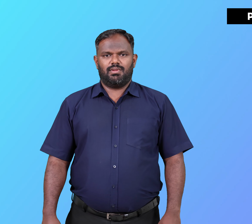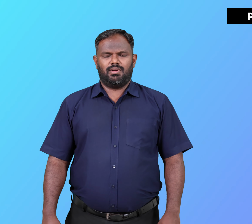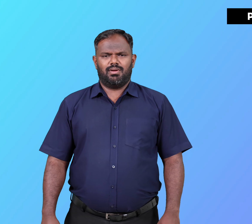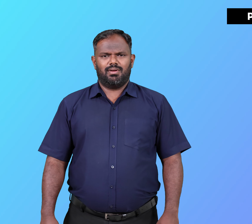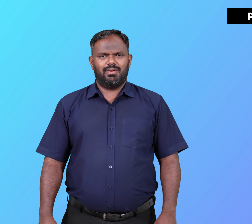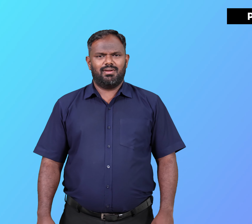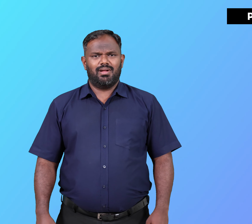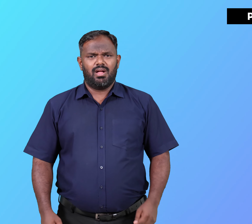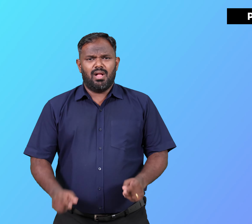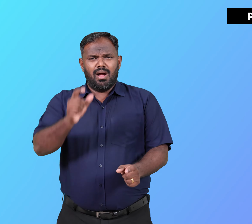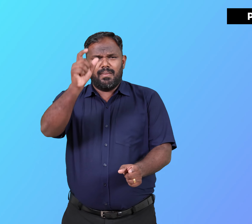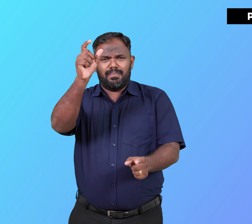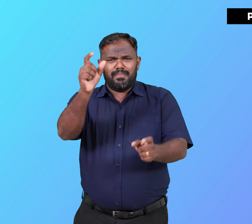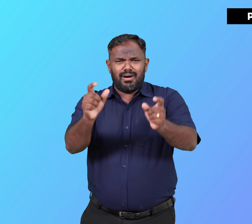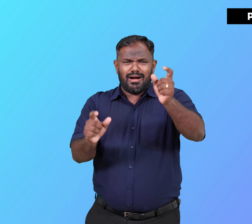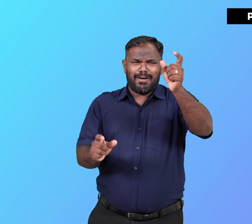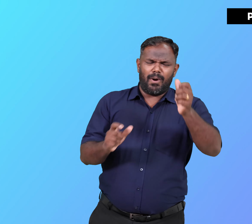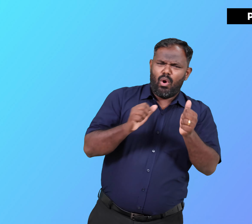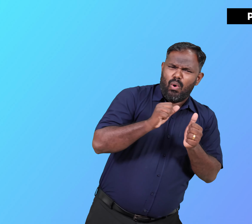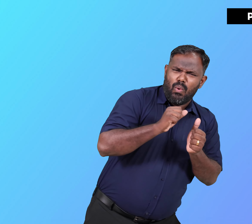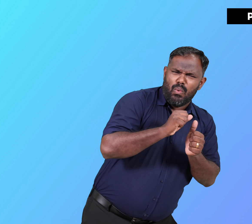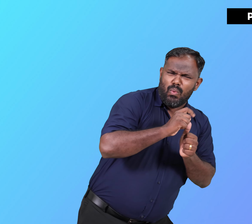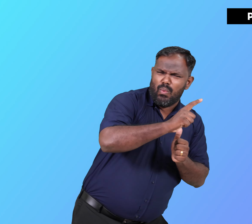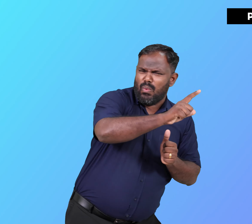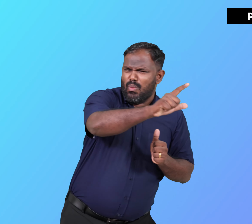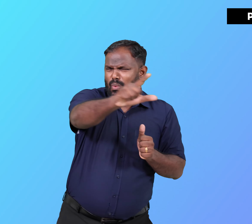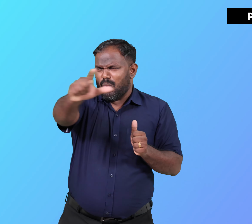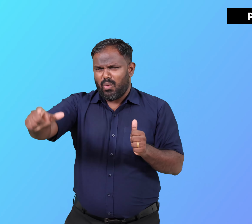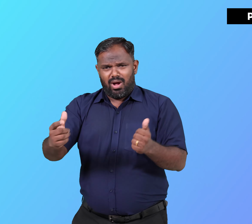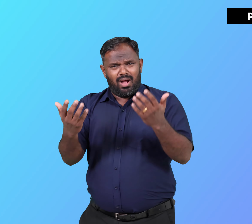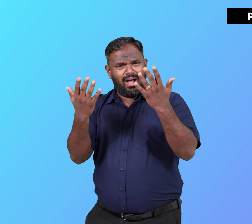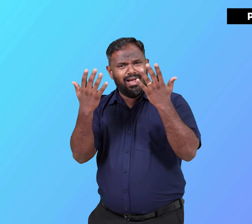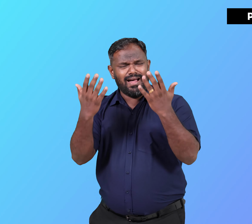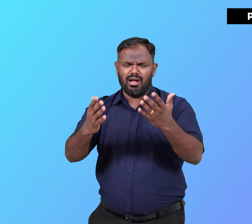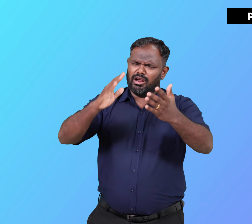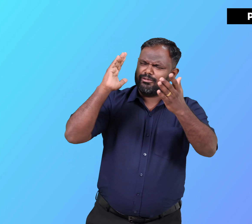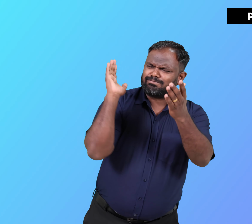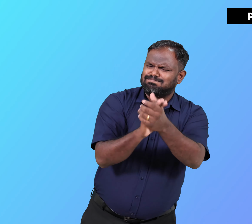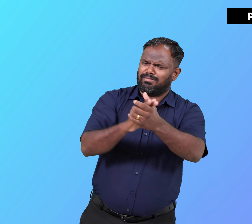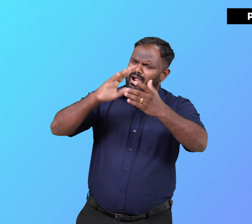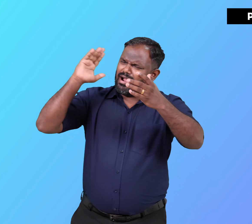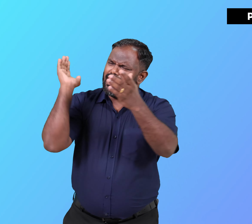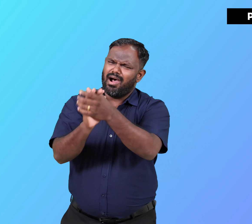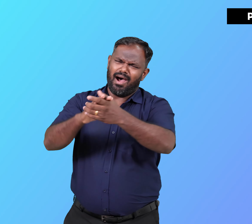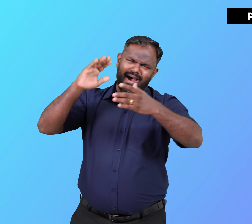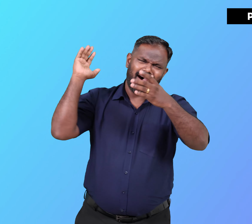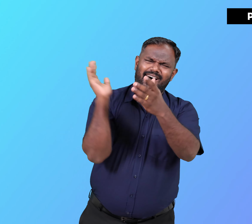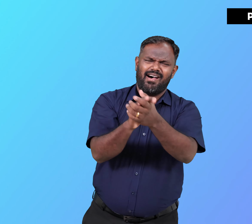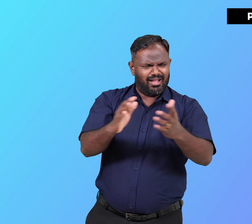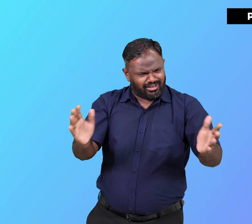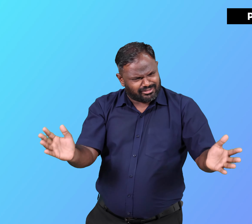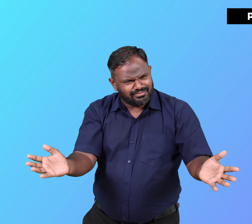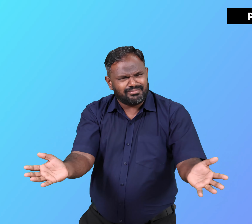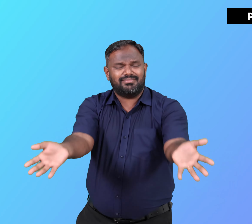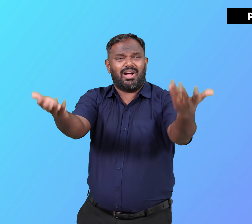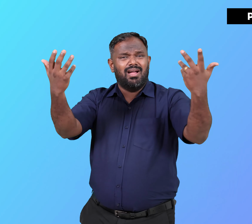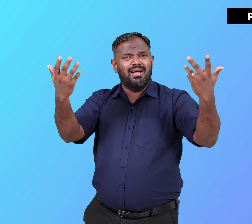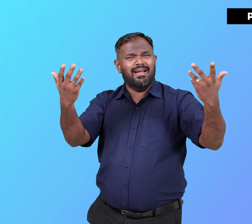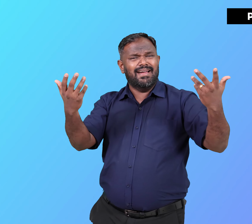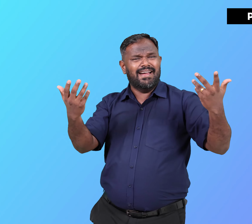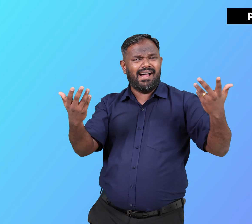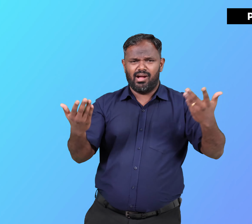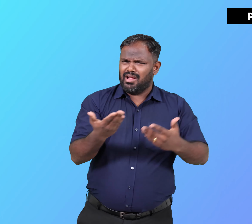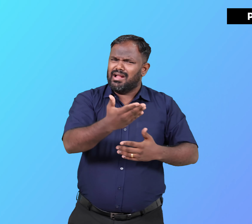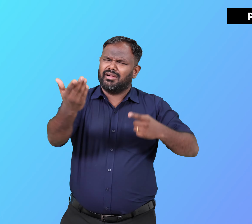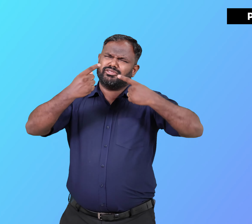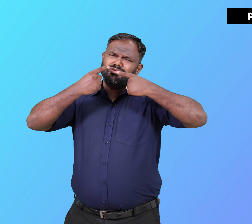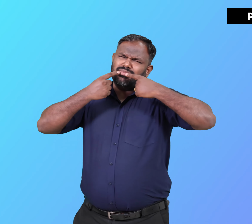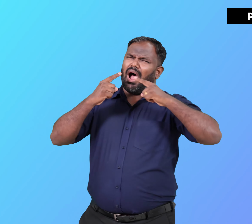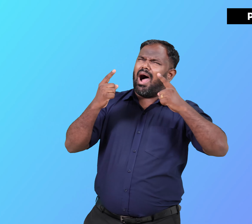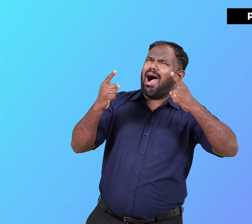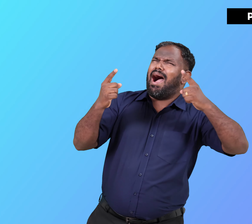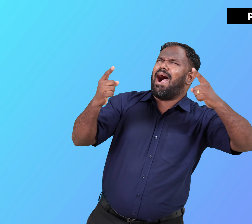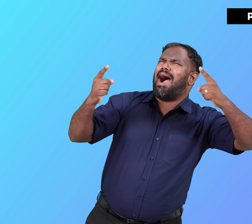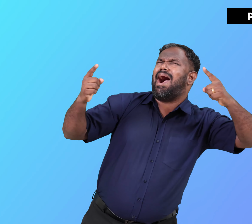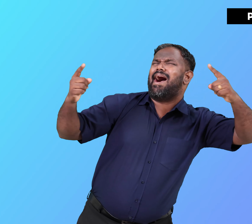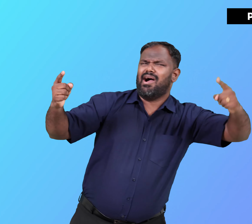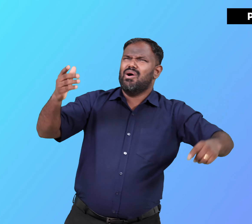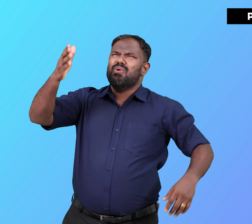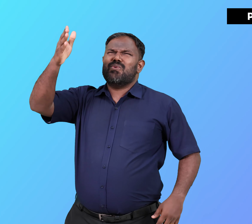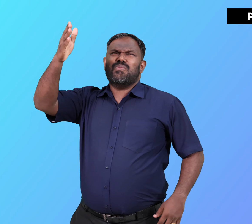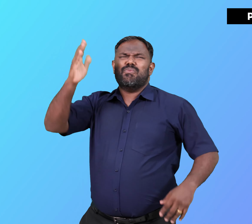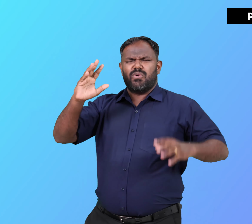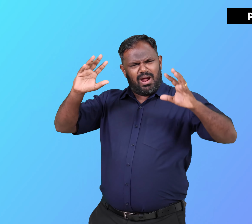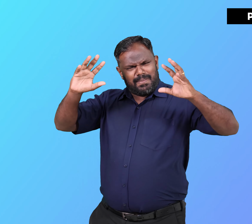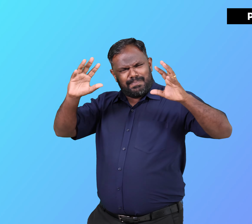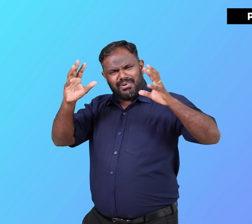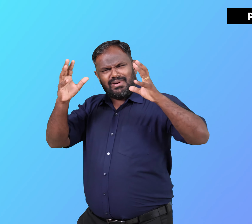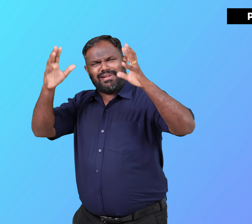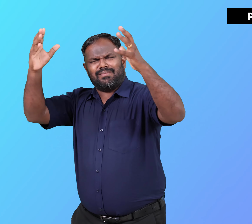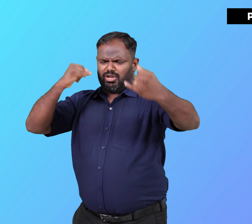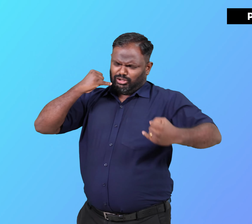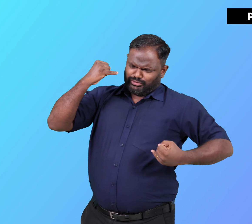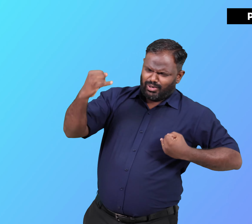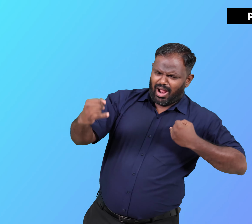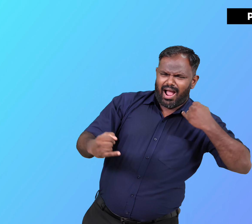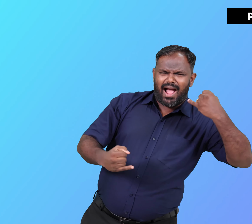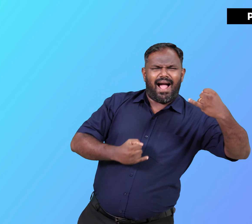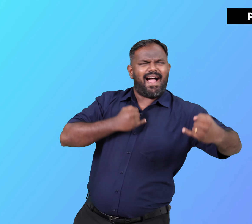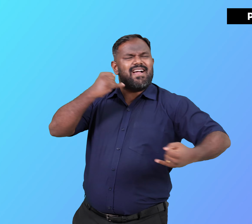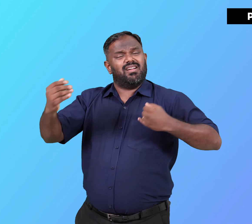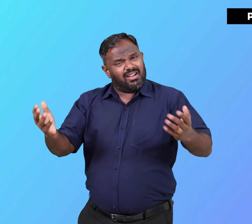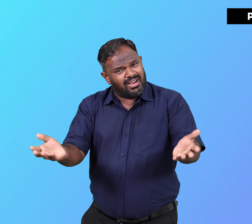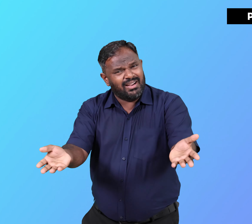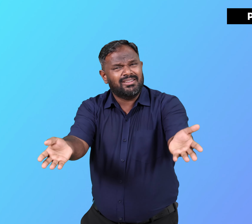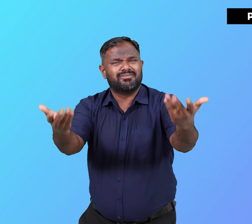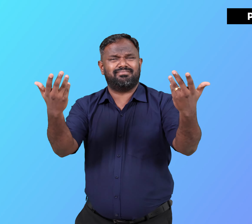All you nations, clap your hands. Shout with joy to God!